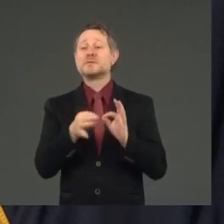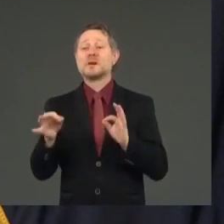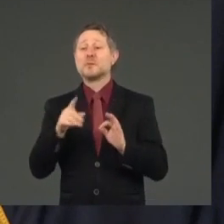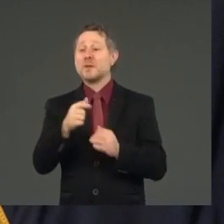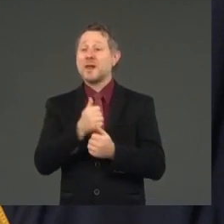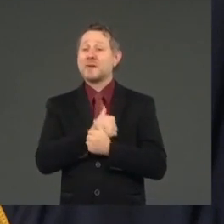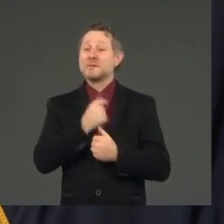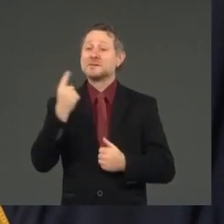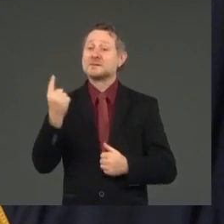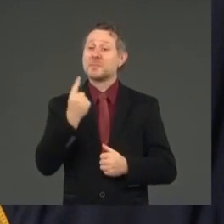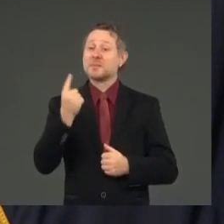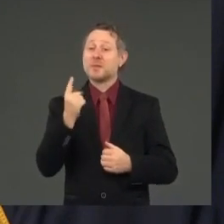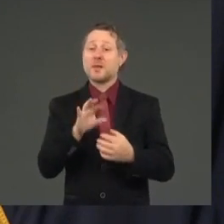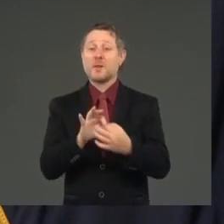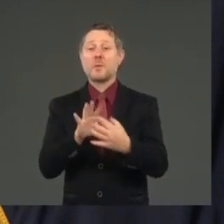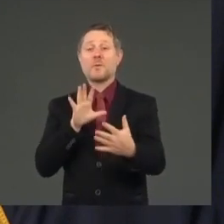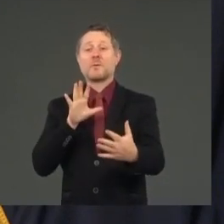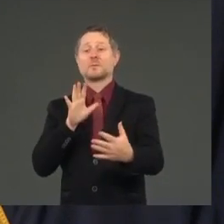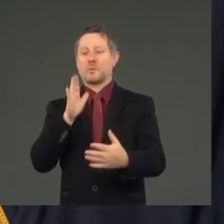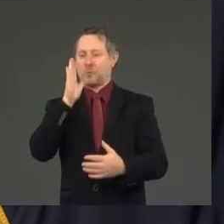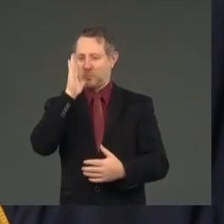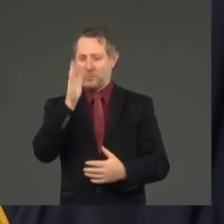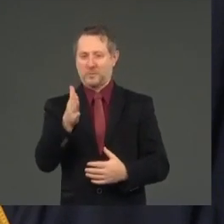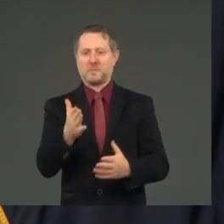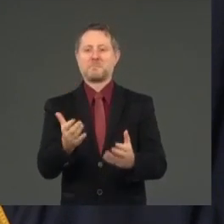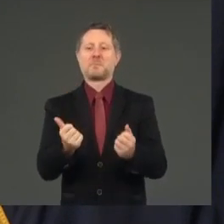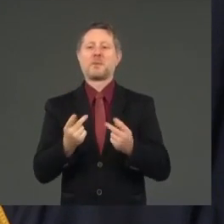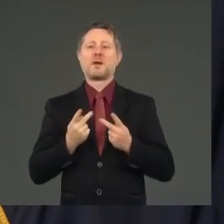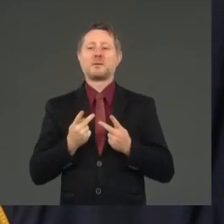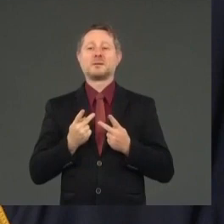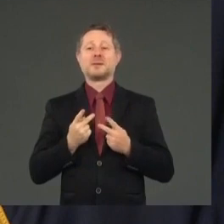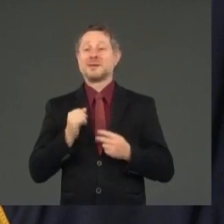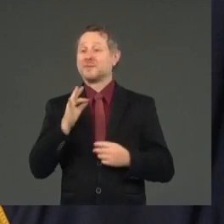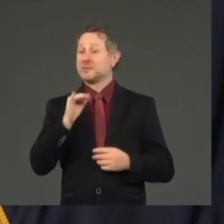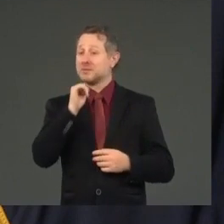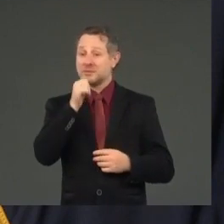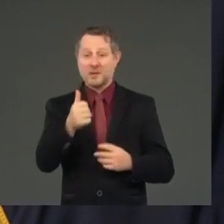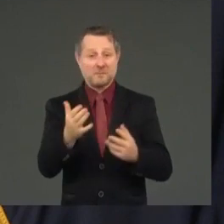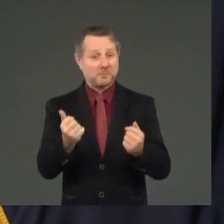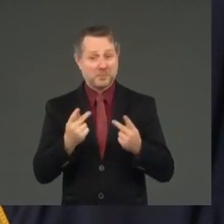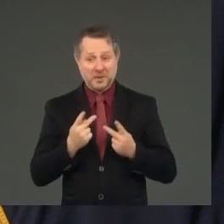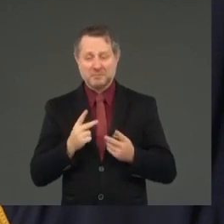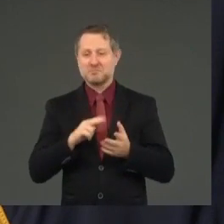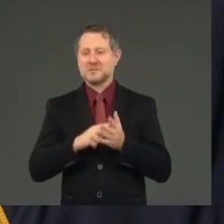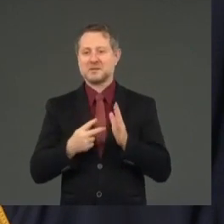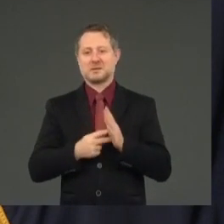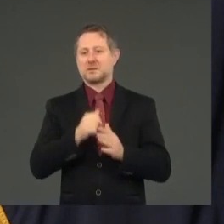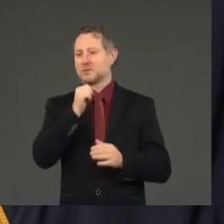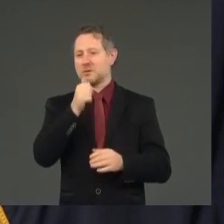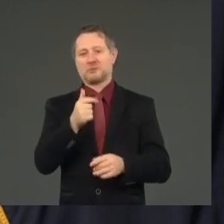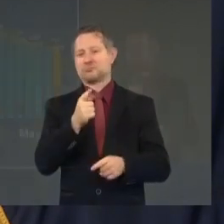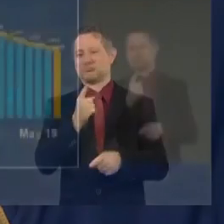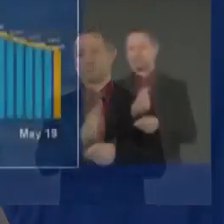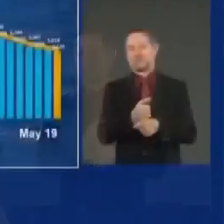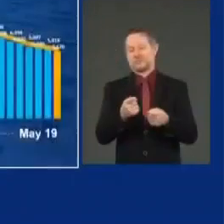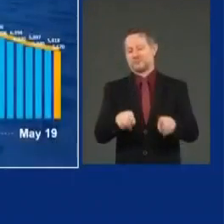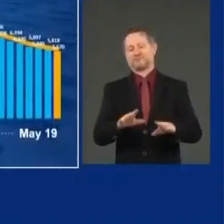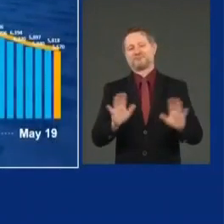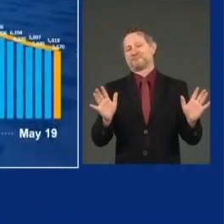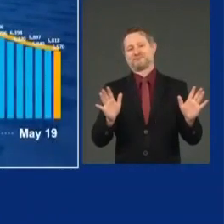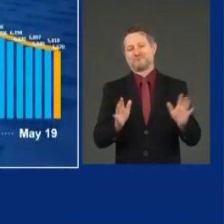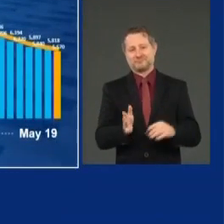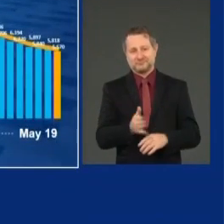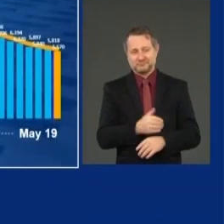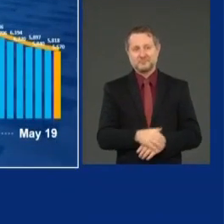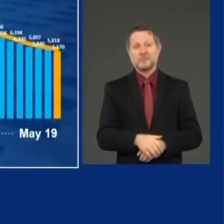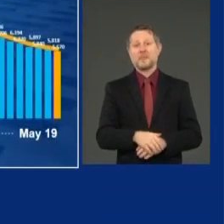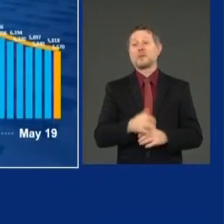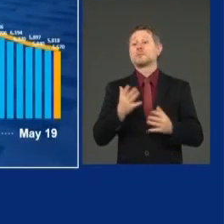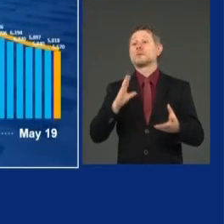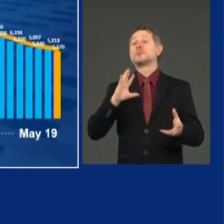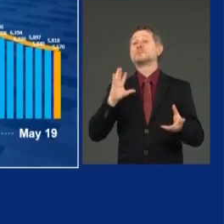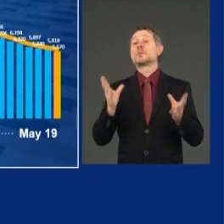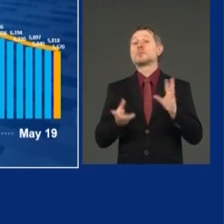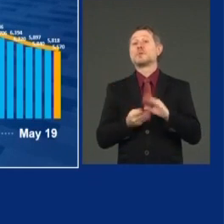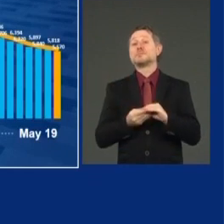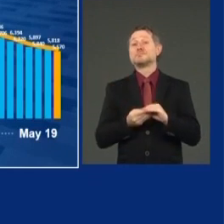THAT'S OKAY.